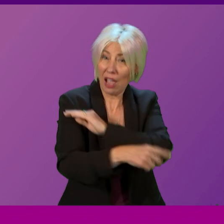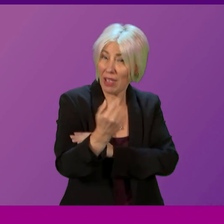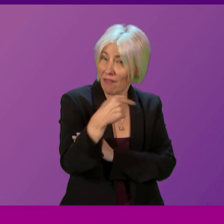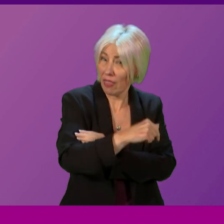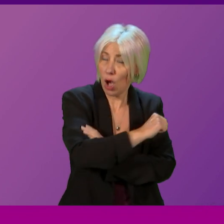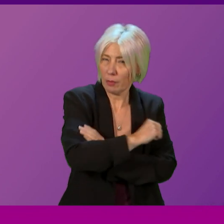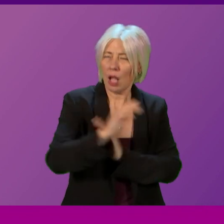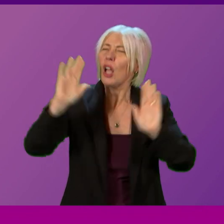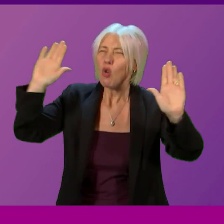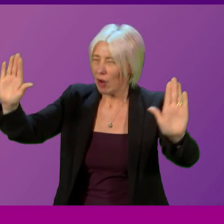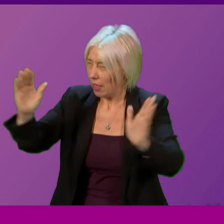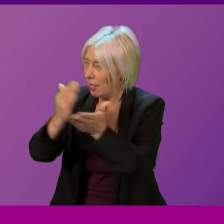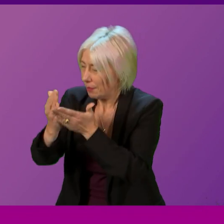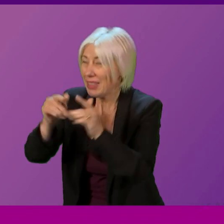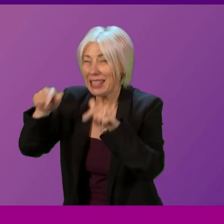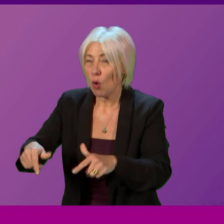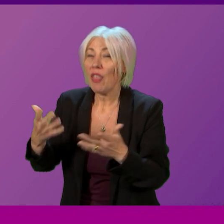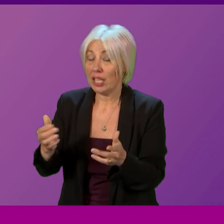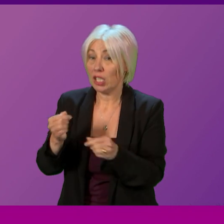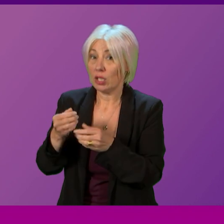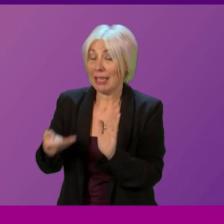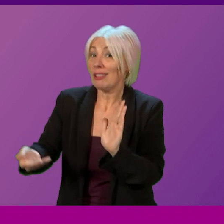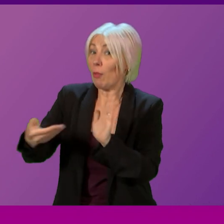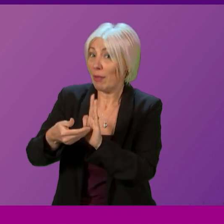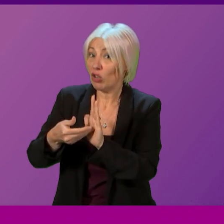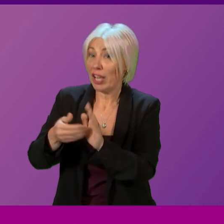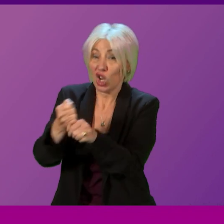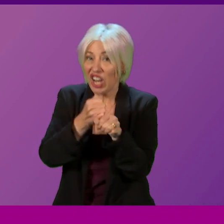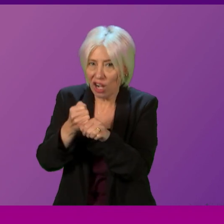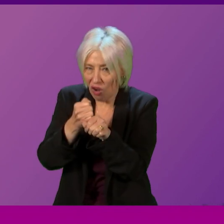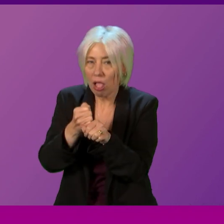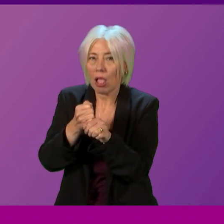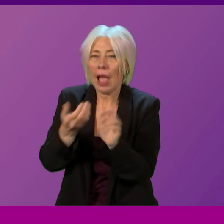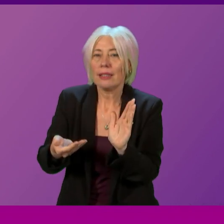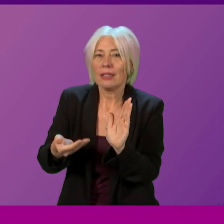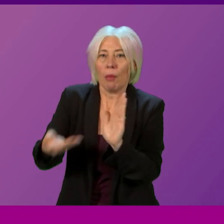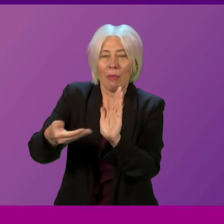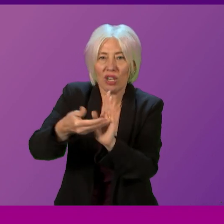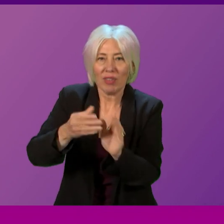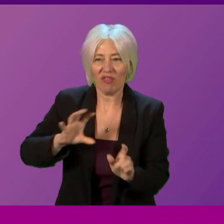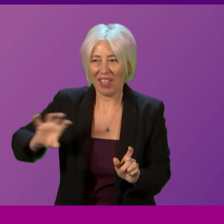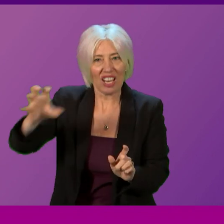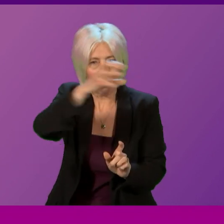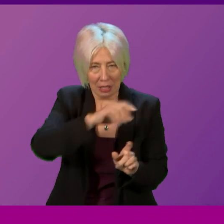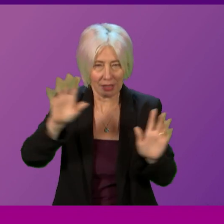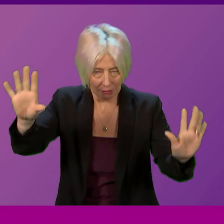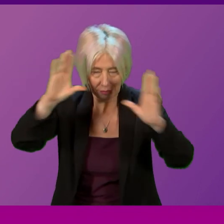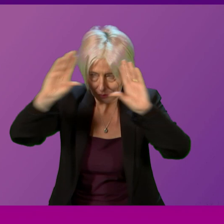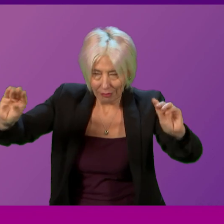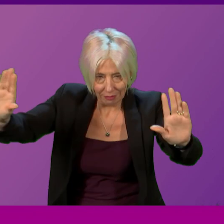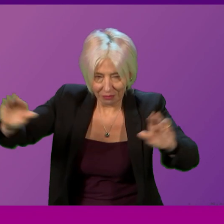For clarity, this is general and constituency supplementaries, for those who did not know.